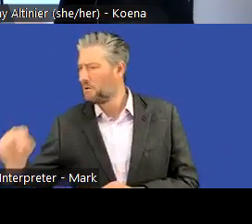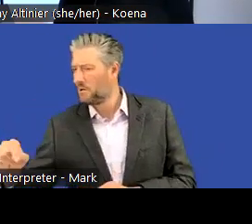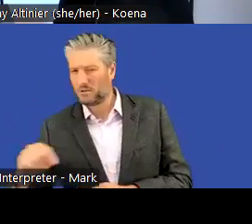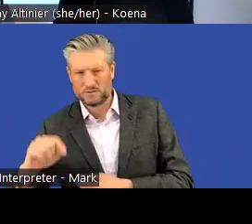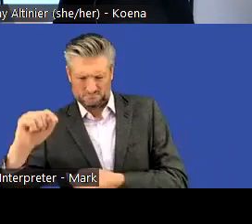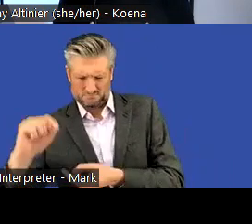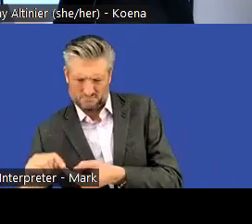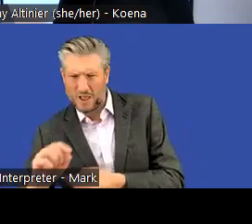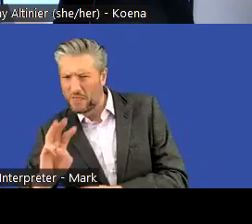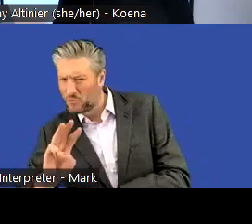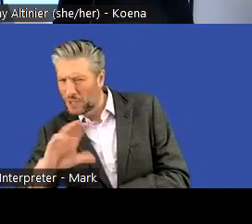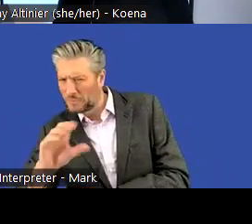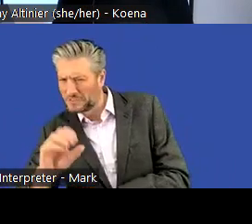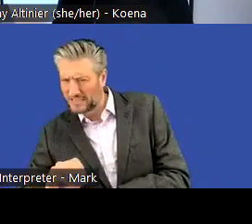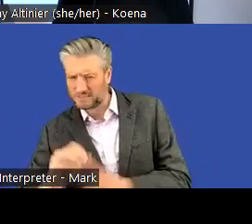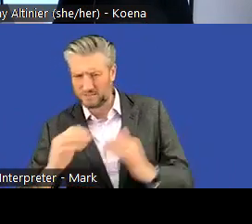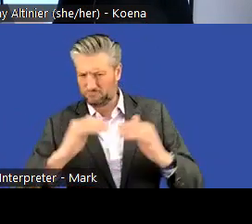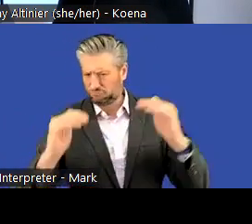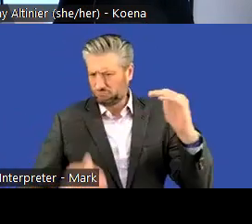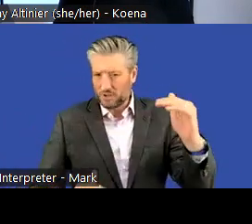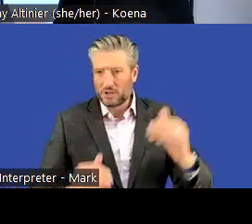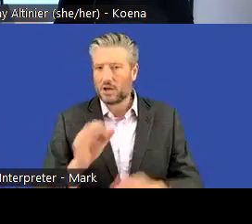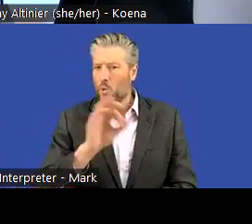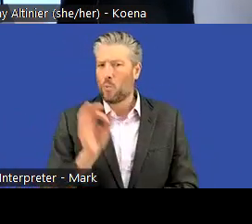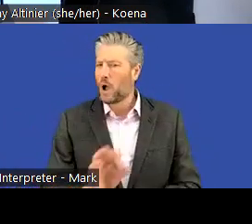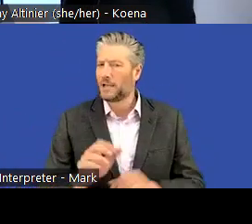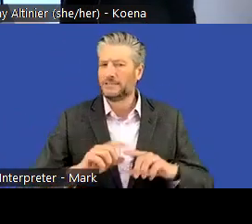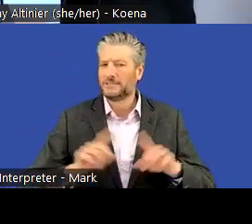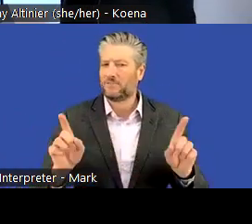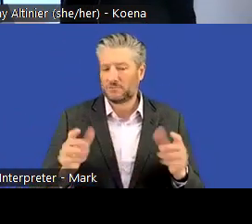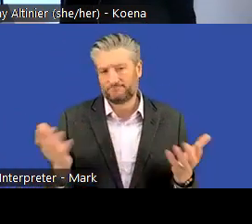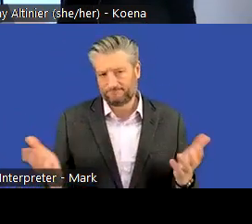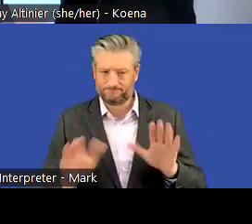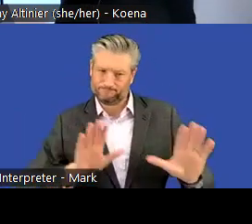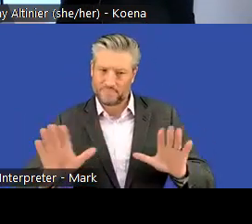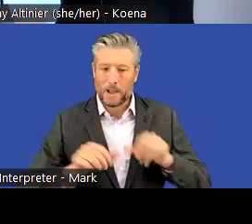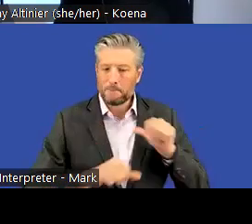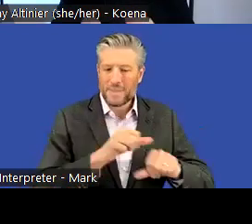It's because of the methodology they decided to use.